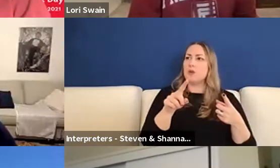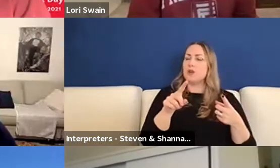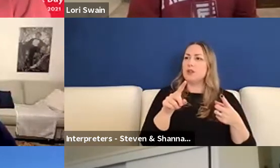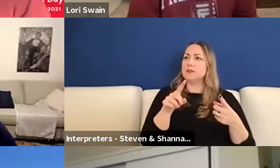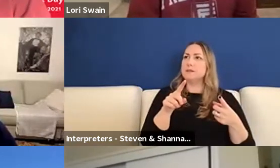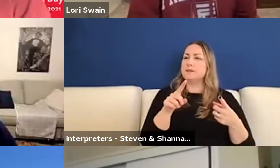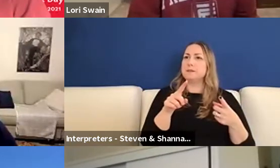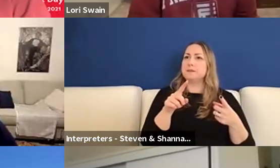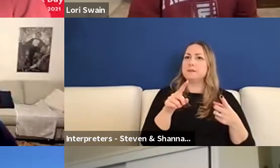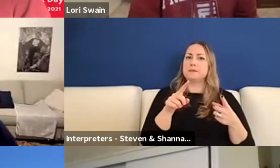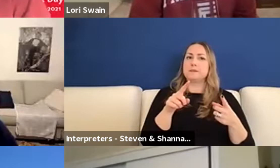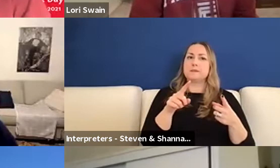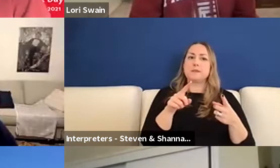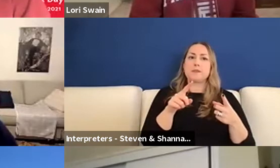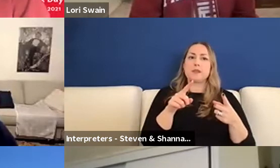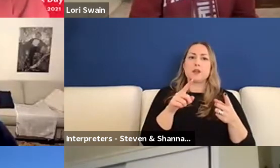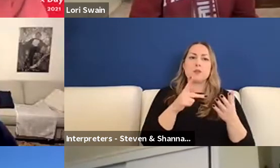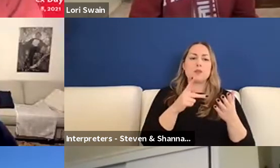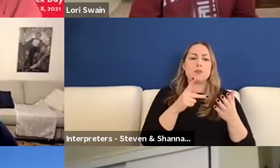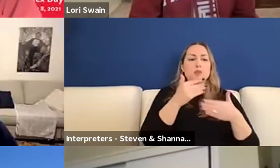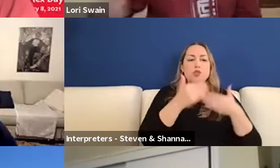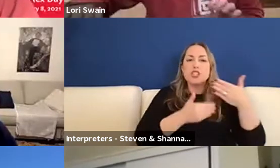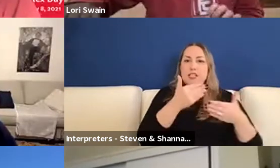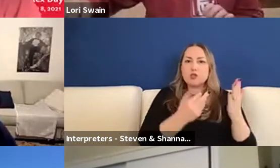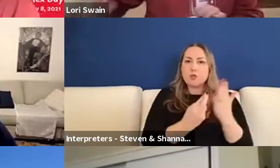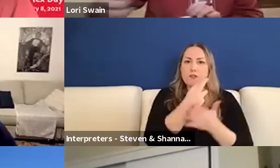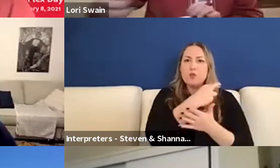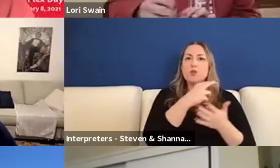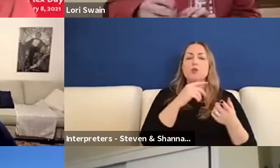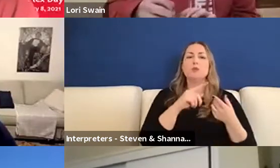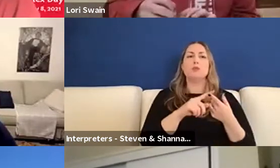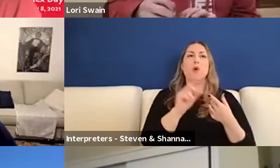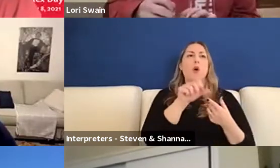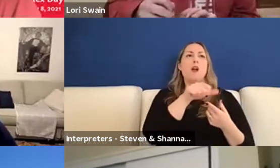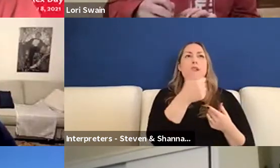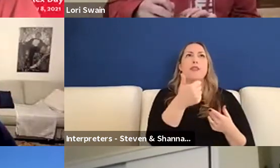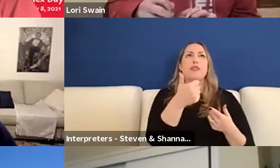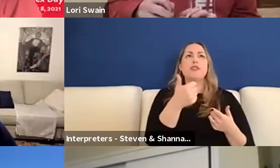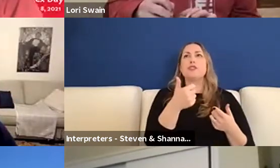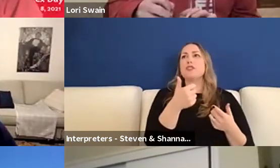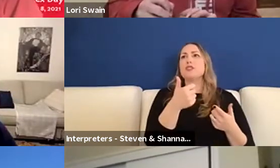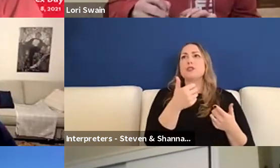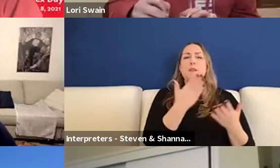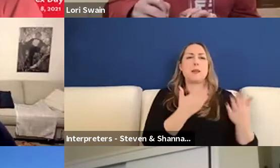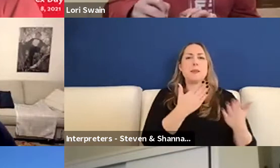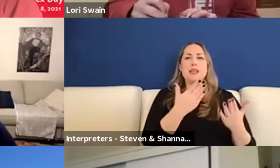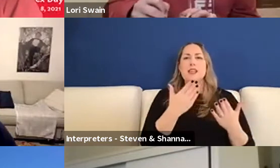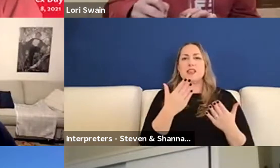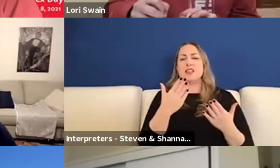procedures? I don't want to call them barriers to students, but barriers for instructors and faculty even being able to